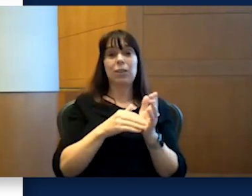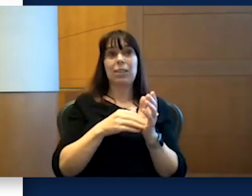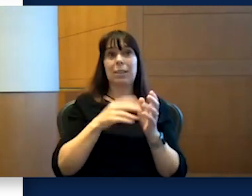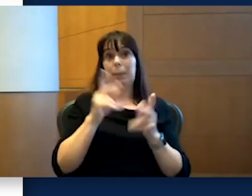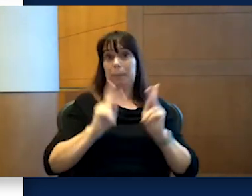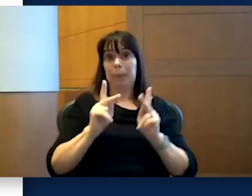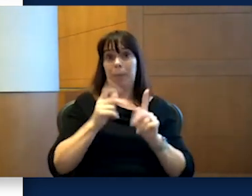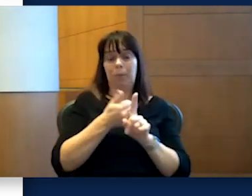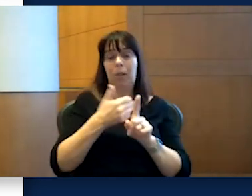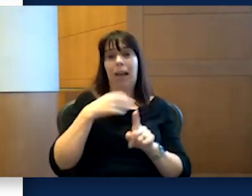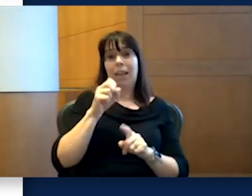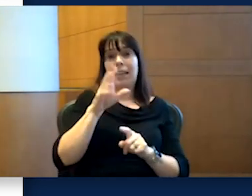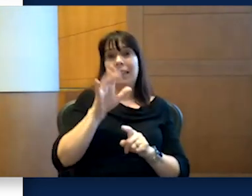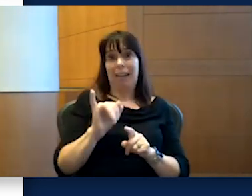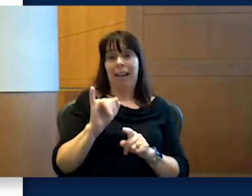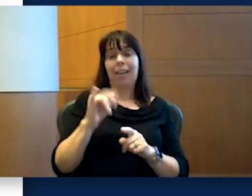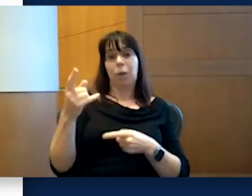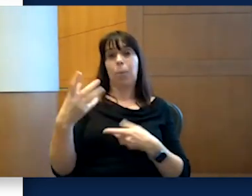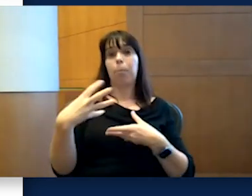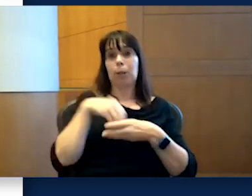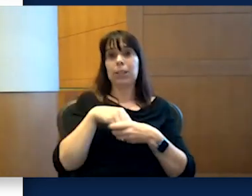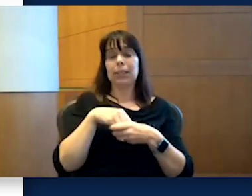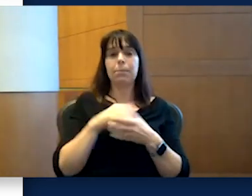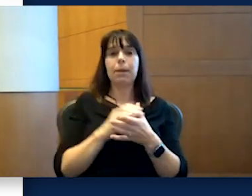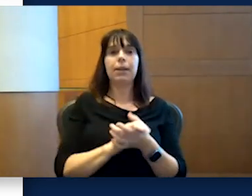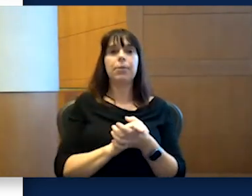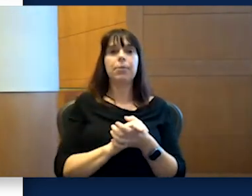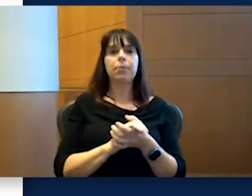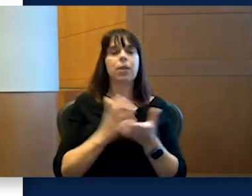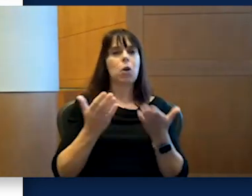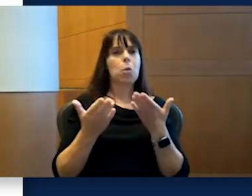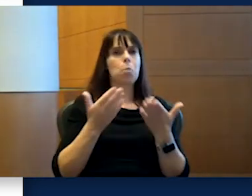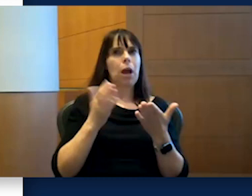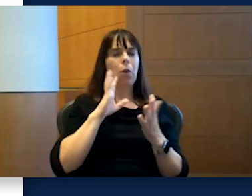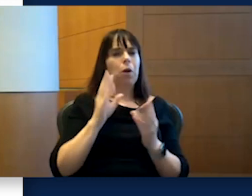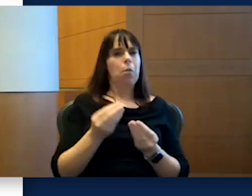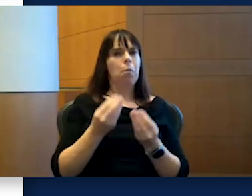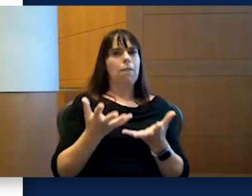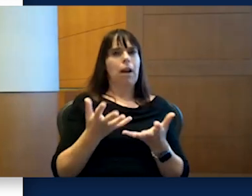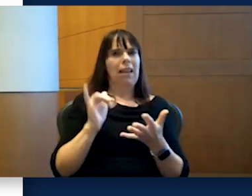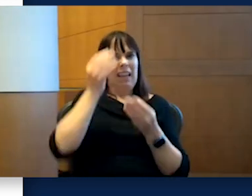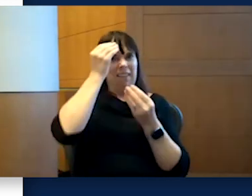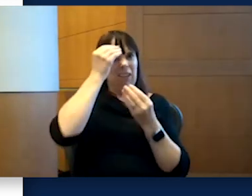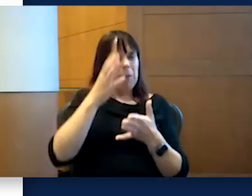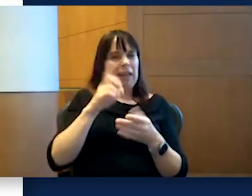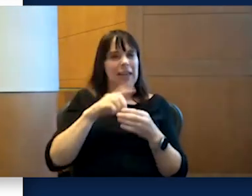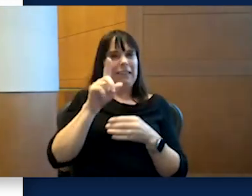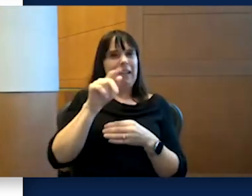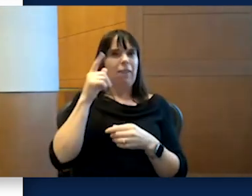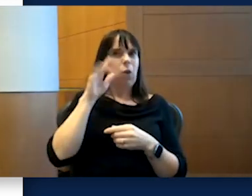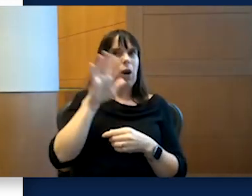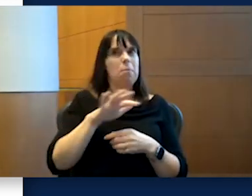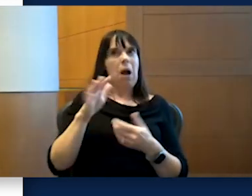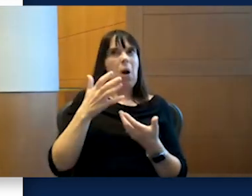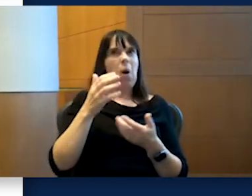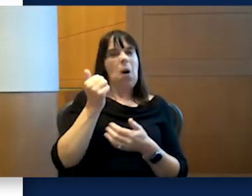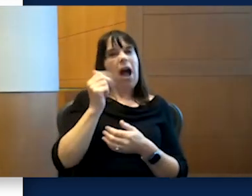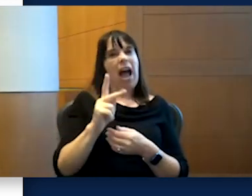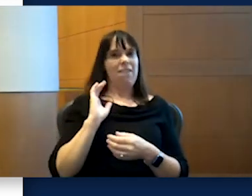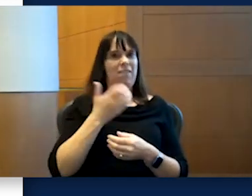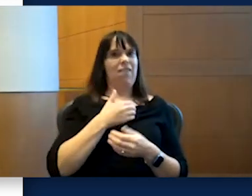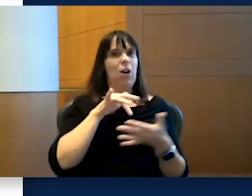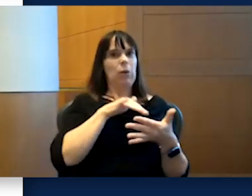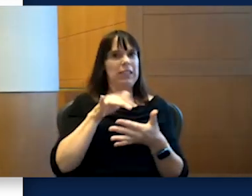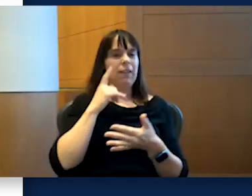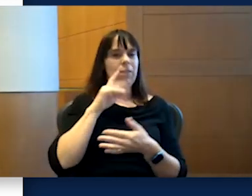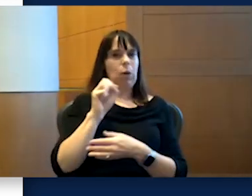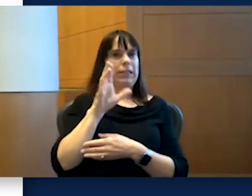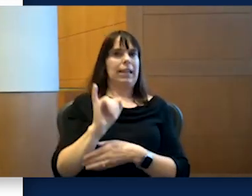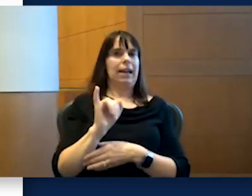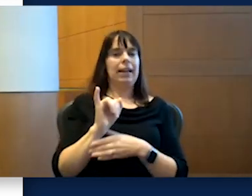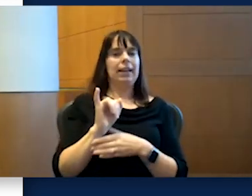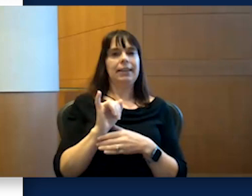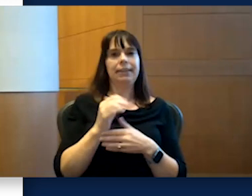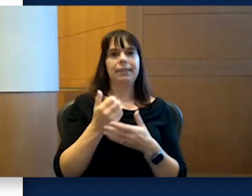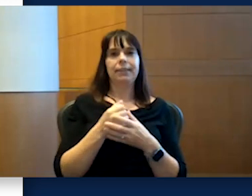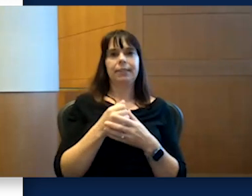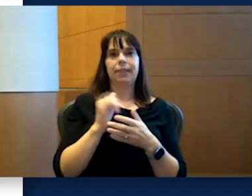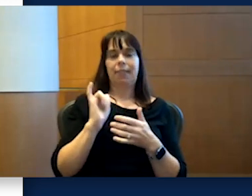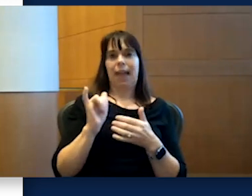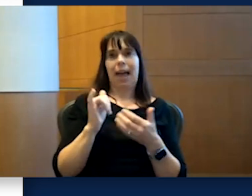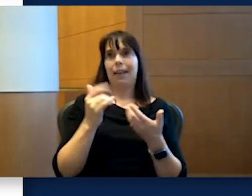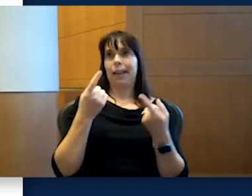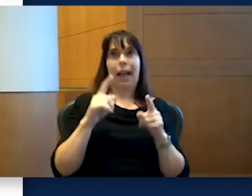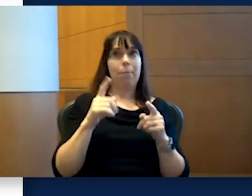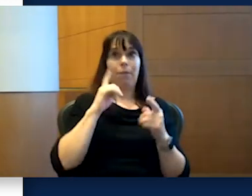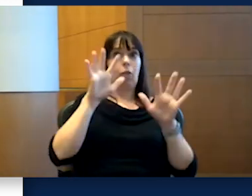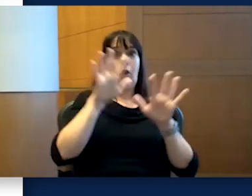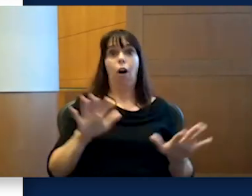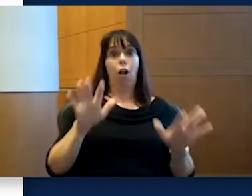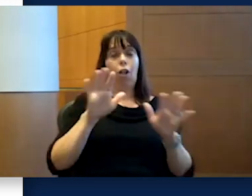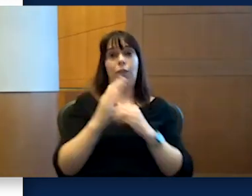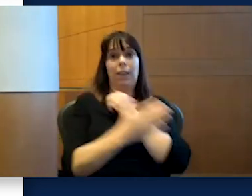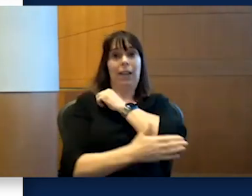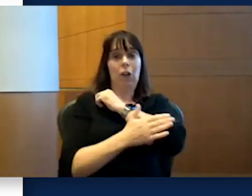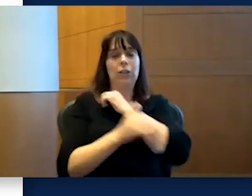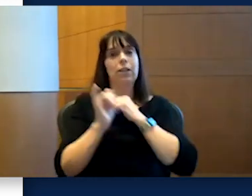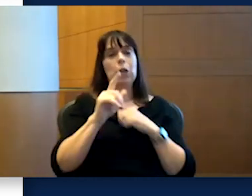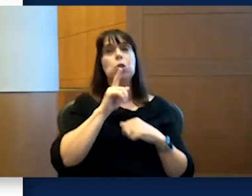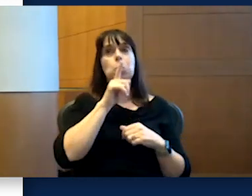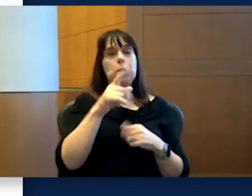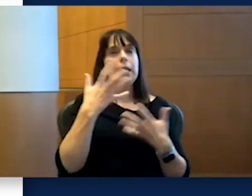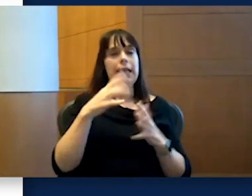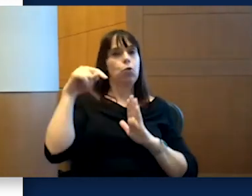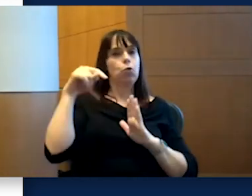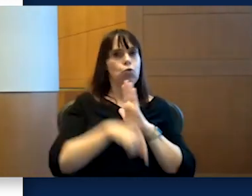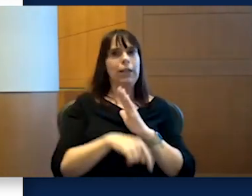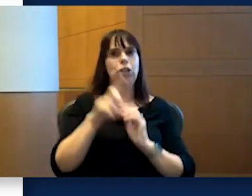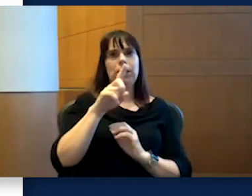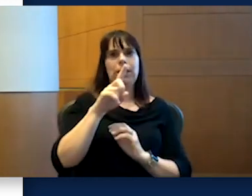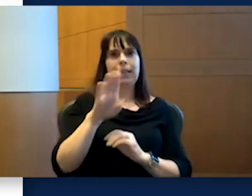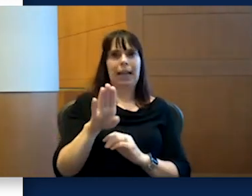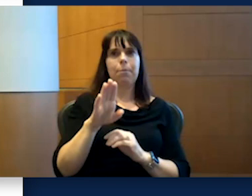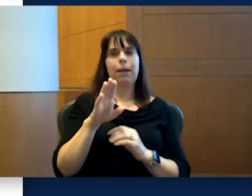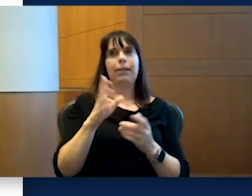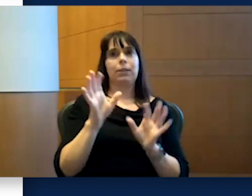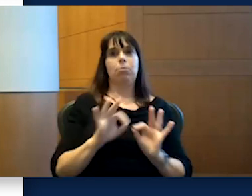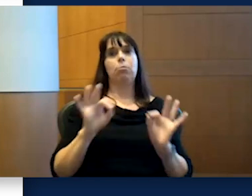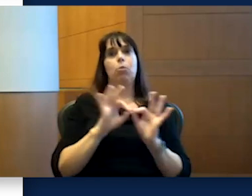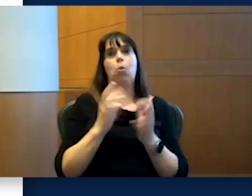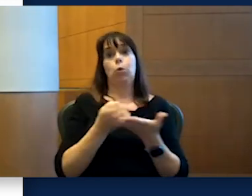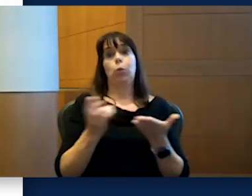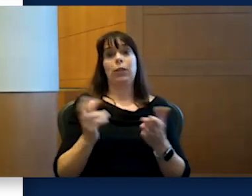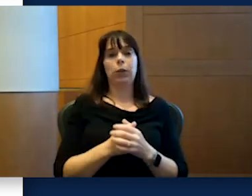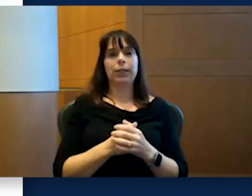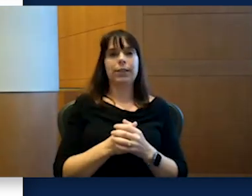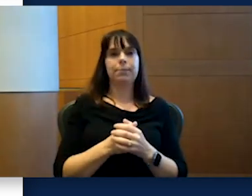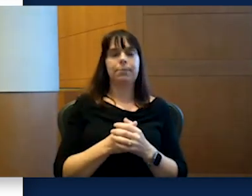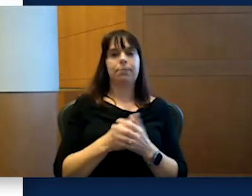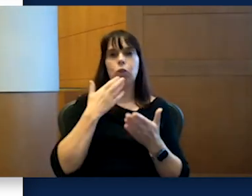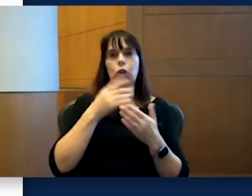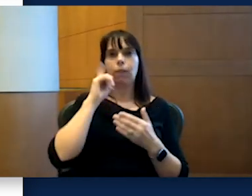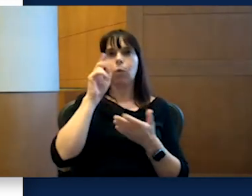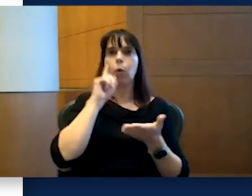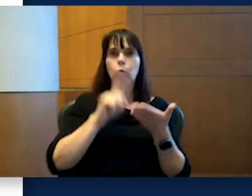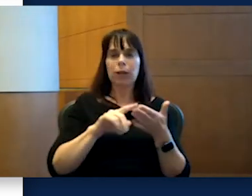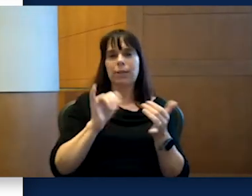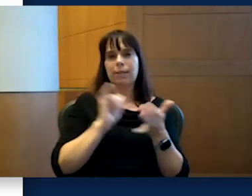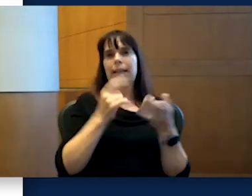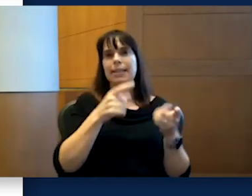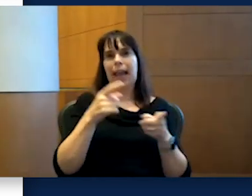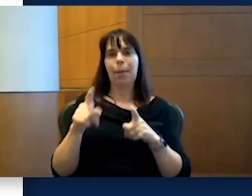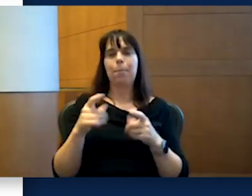It probably provides the information and data for about half the studies on spinal cord injury that go on in the United States. It's a really rich database and an important source of research that is going on.